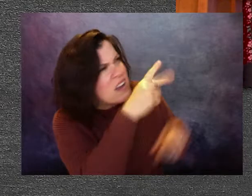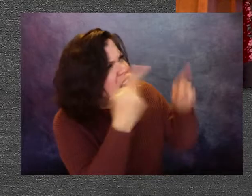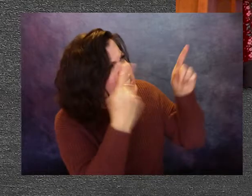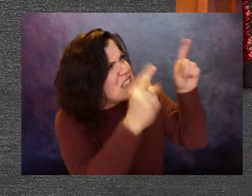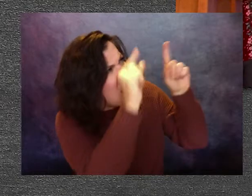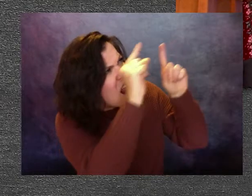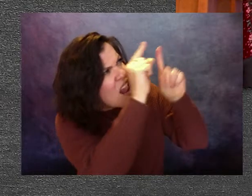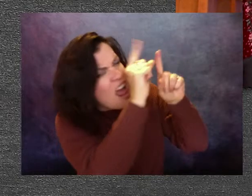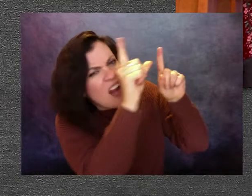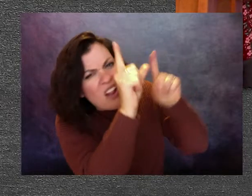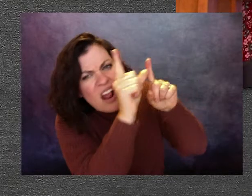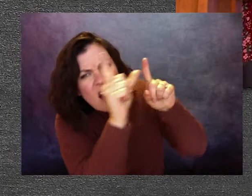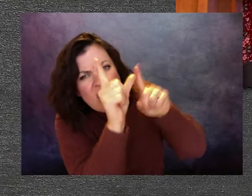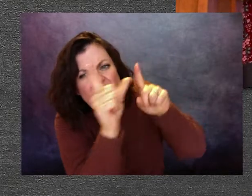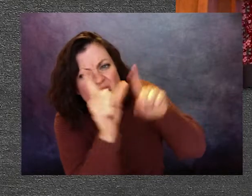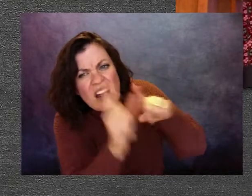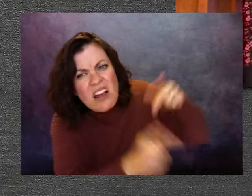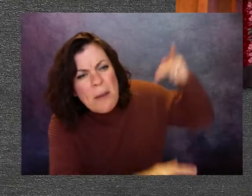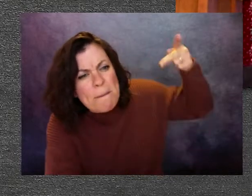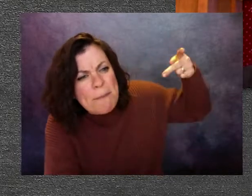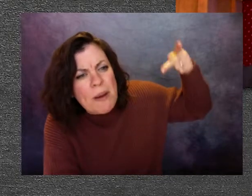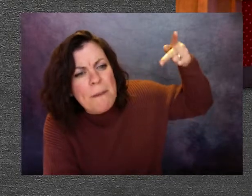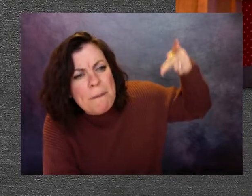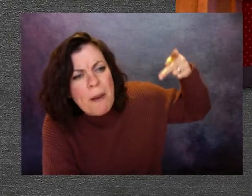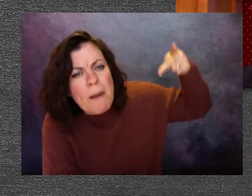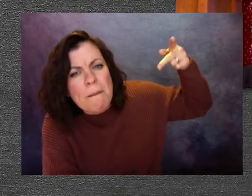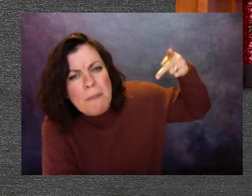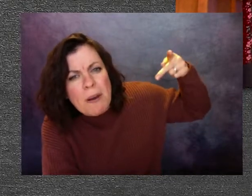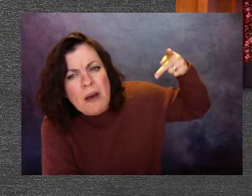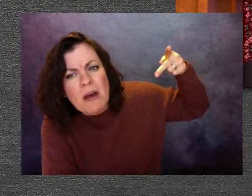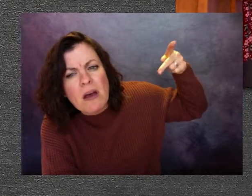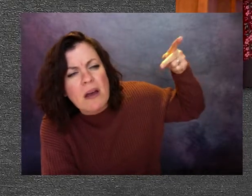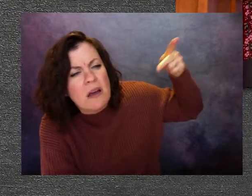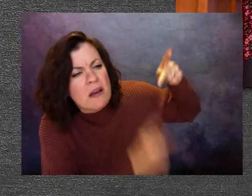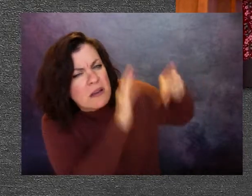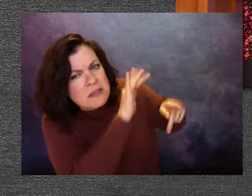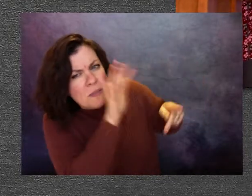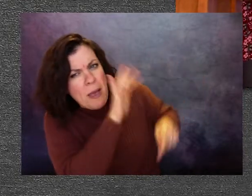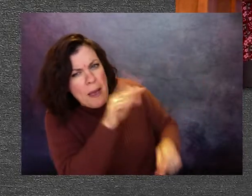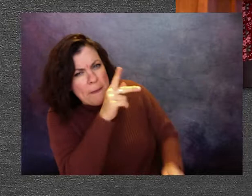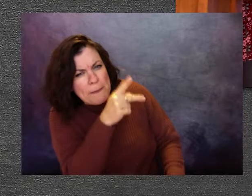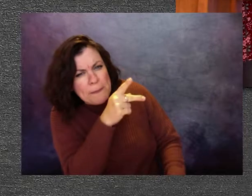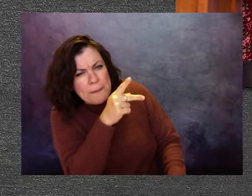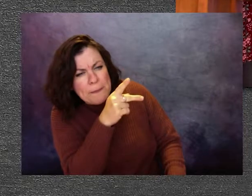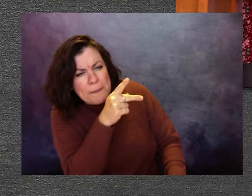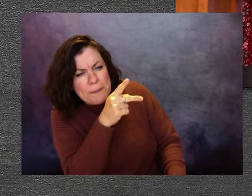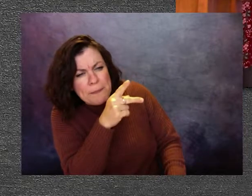Puh. Puh. I see a P. The P makes a Puh sound, huh? Wonder who it is. Let's see our last clue.